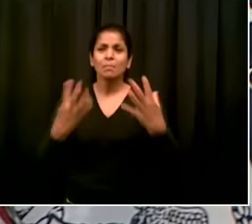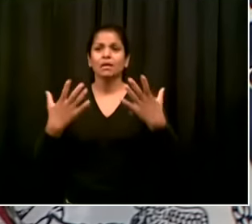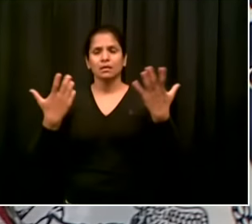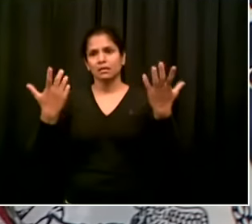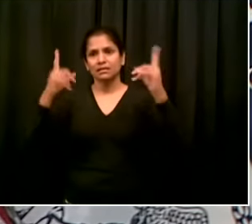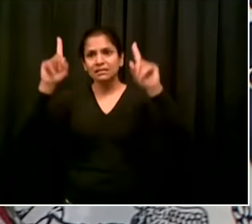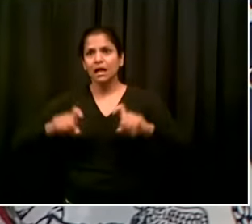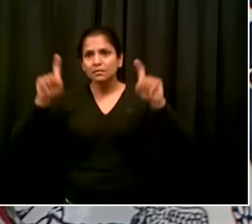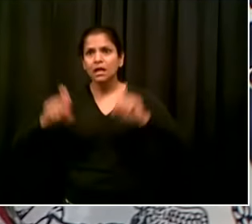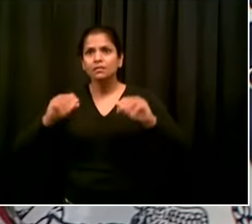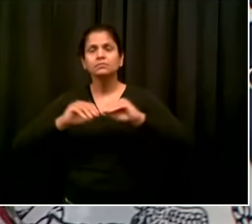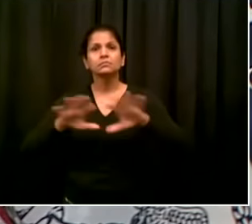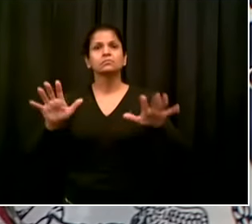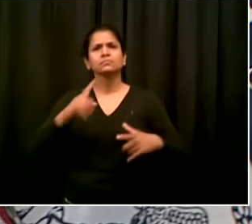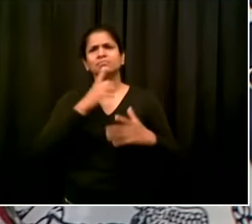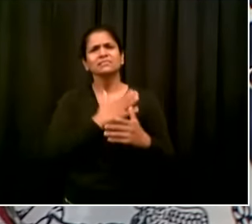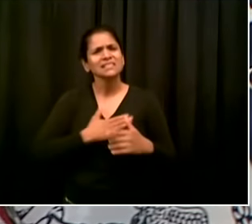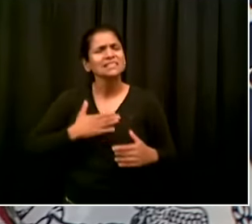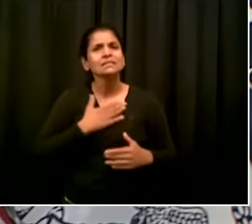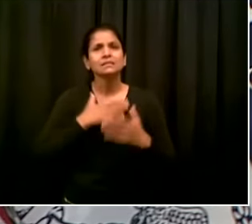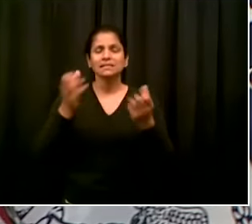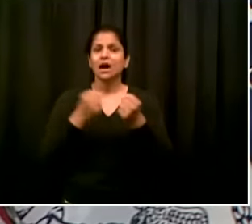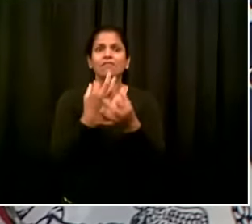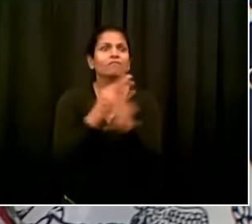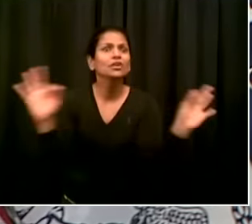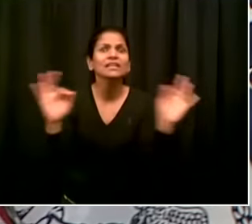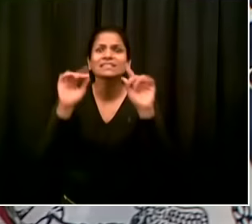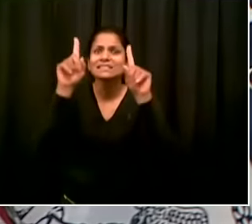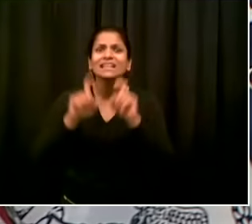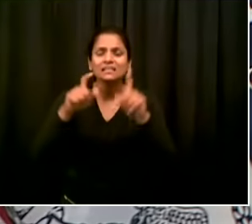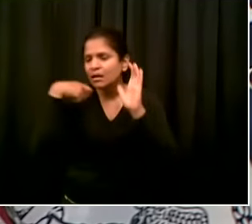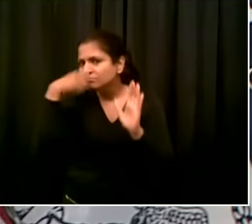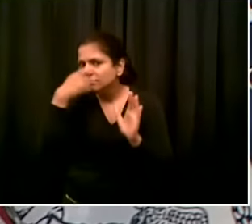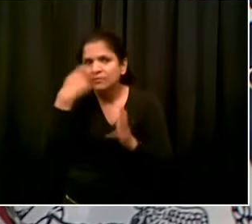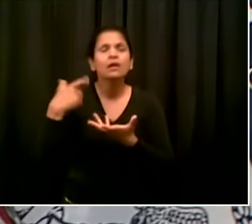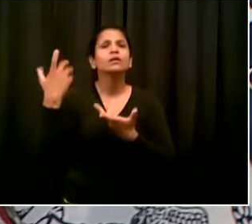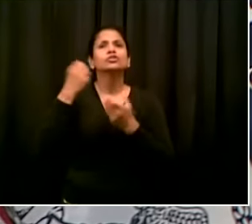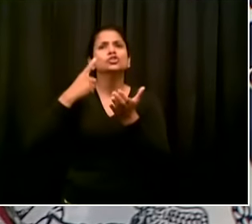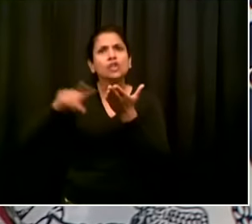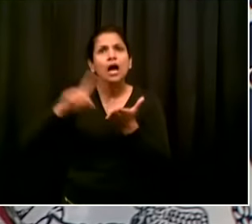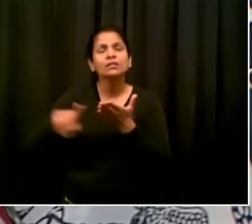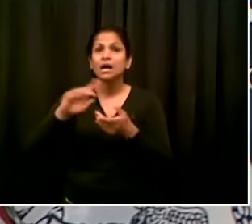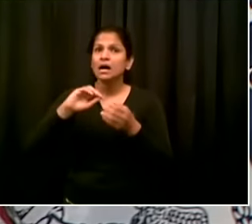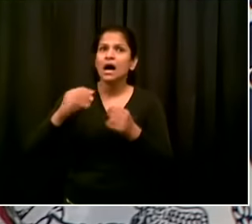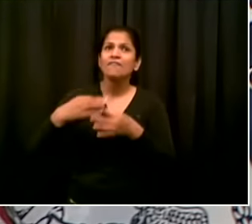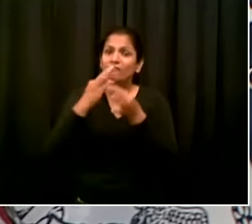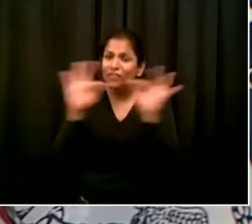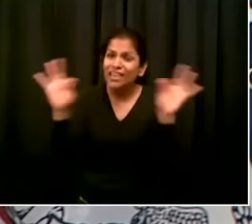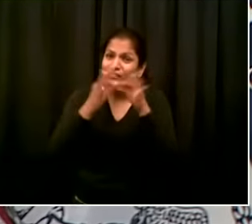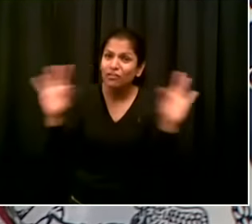RESULTS FOR EACH INDIVIDUAL WILL BE GIVEN TO THEM. PARENTGES T THE RESULTS WITHIN 48 HOURS.